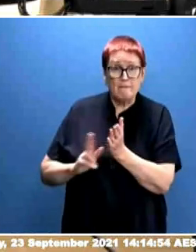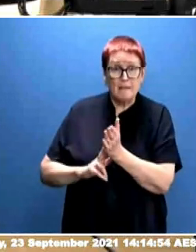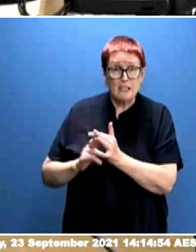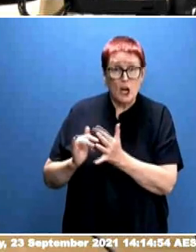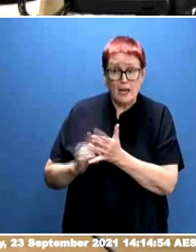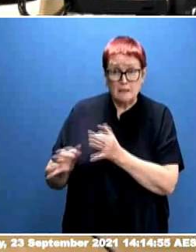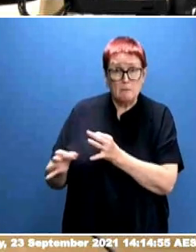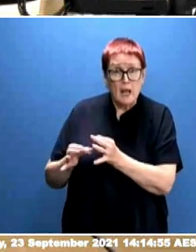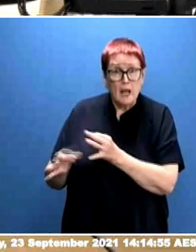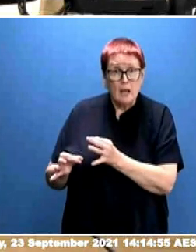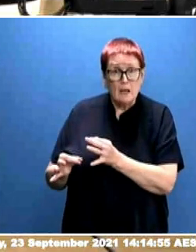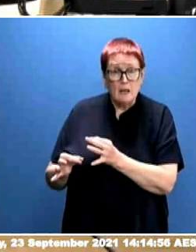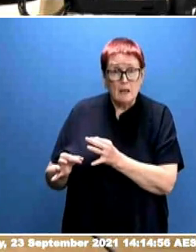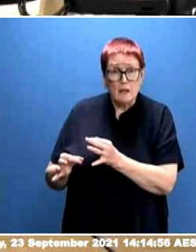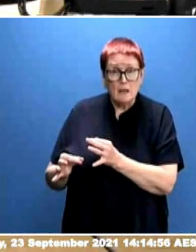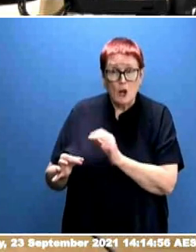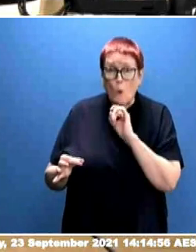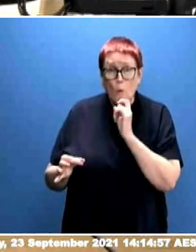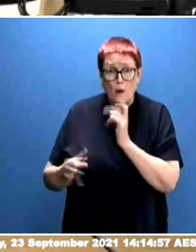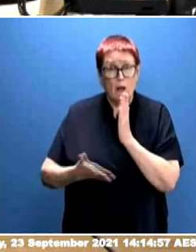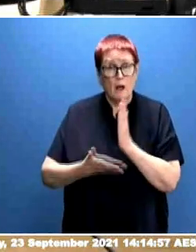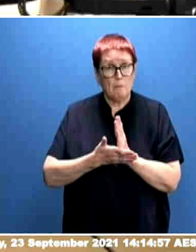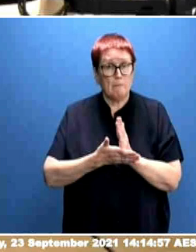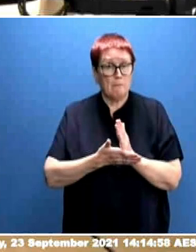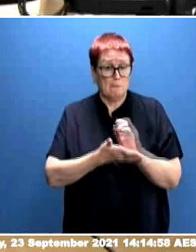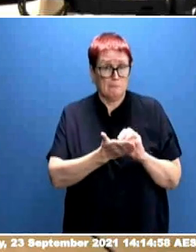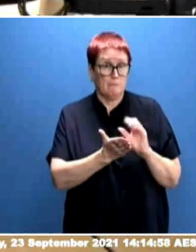whether they may be recorded as a child in care with disability?